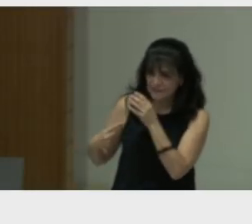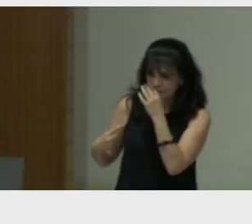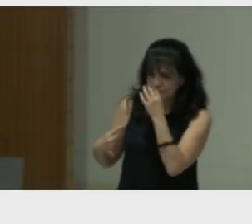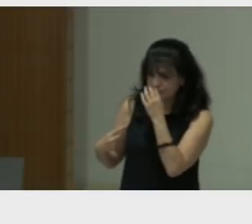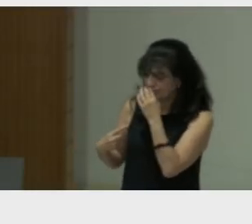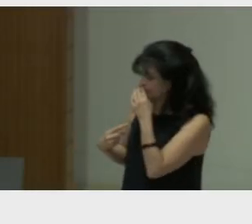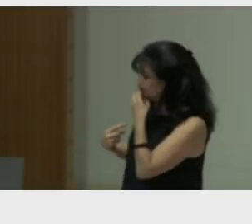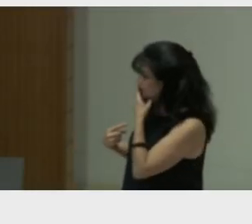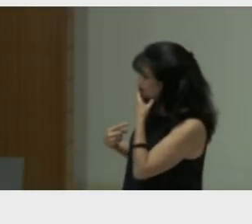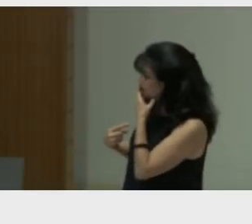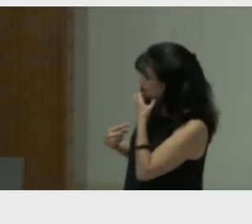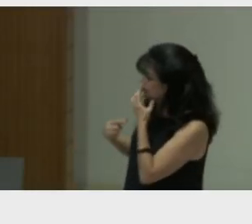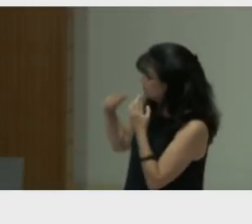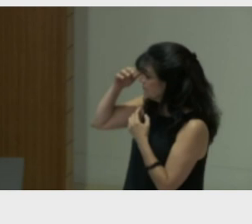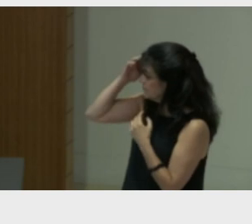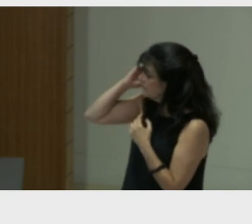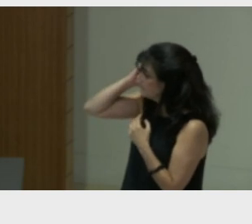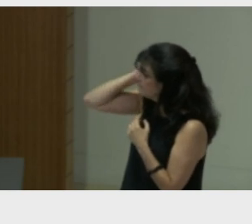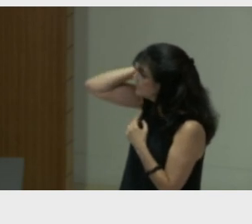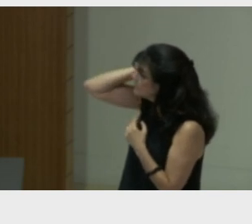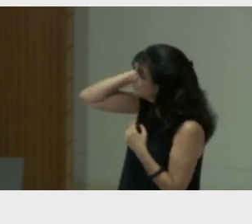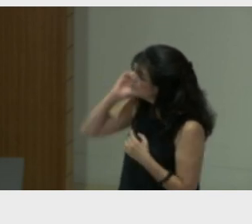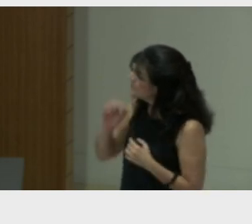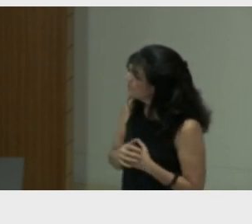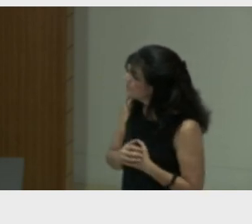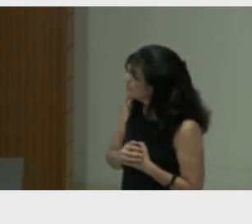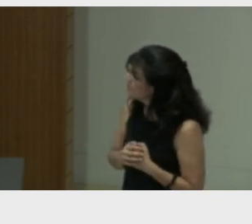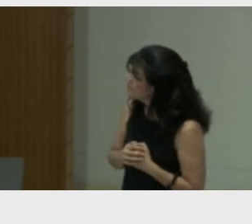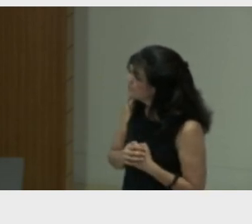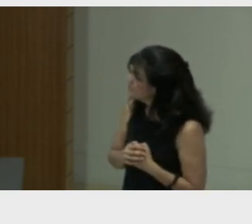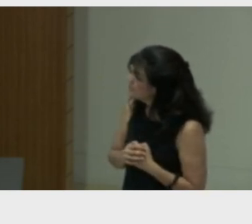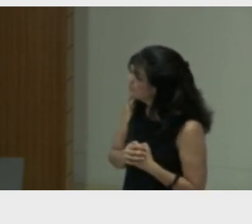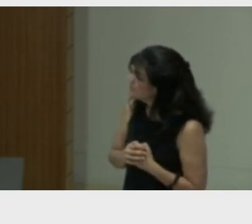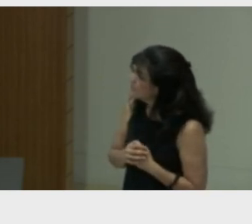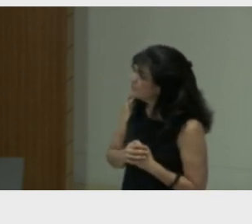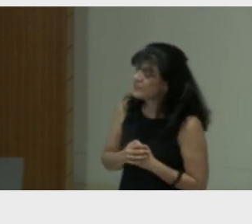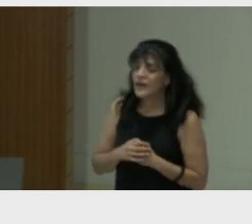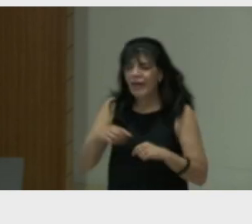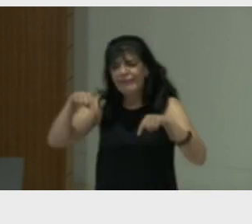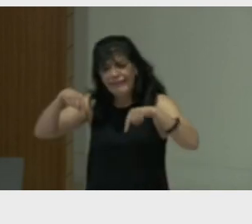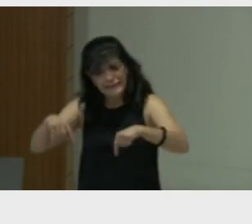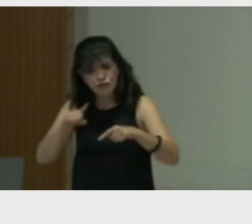Now, such a contradiction in legislative provisions obviously causes difficulties in applying the law,